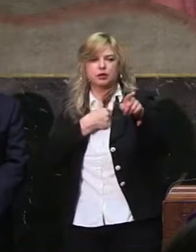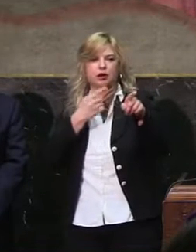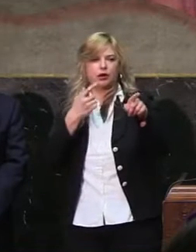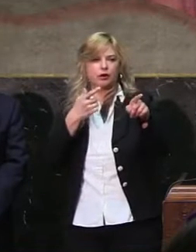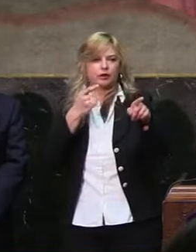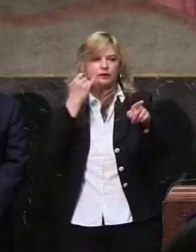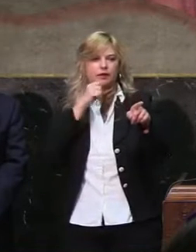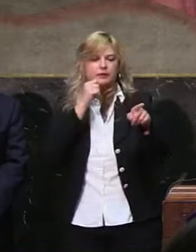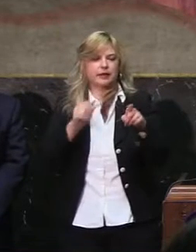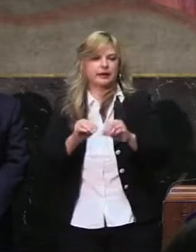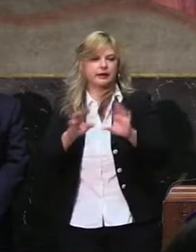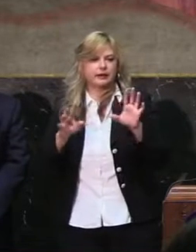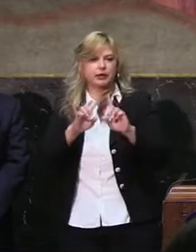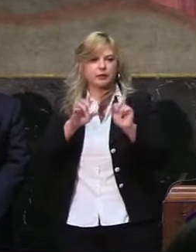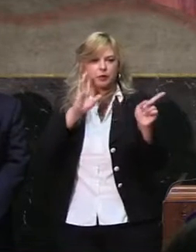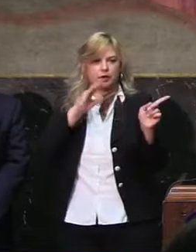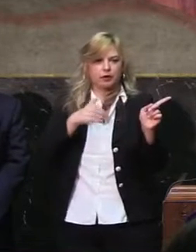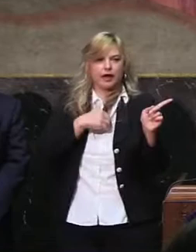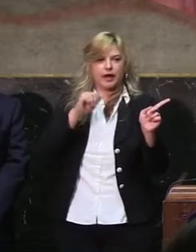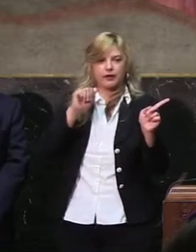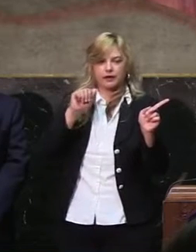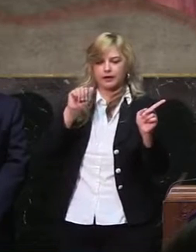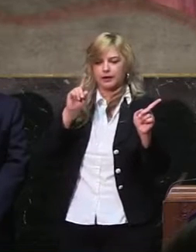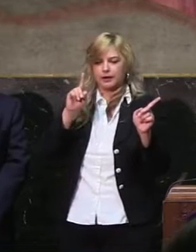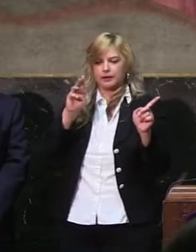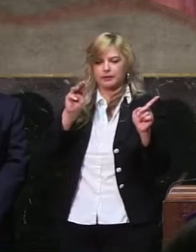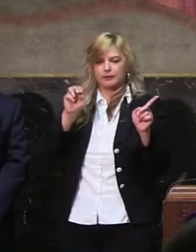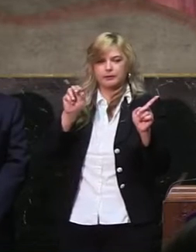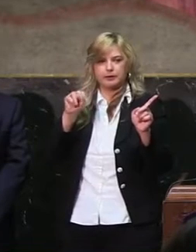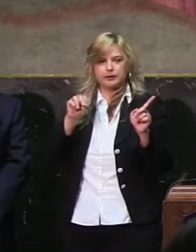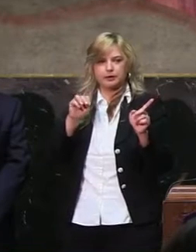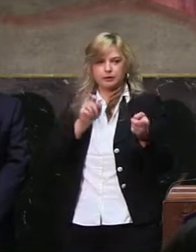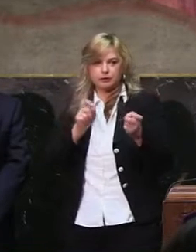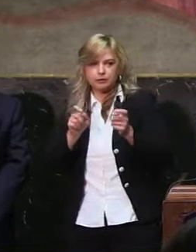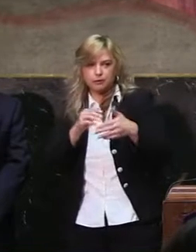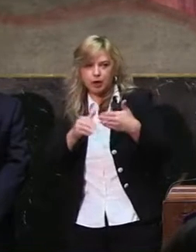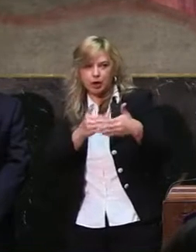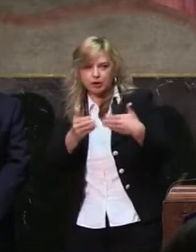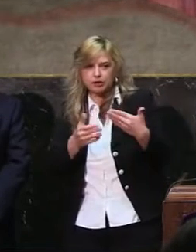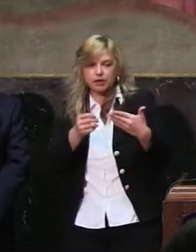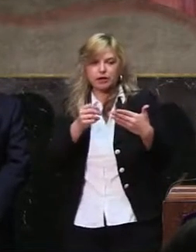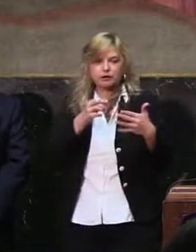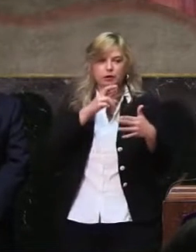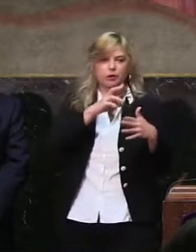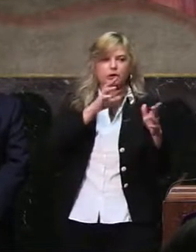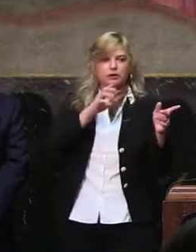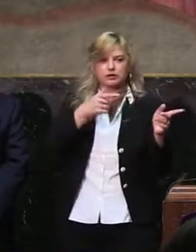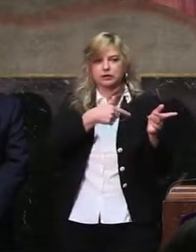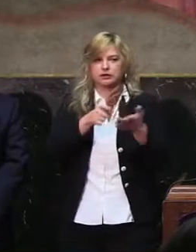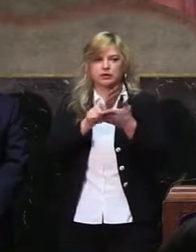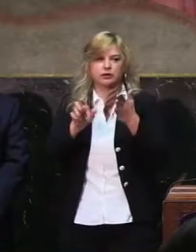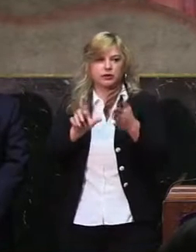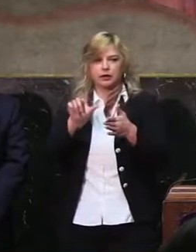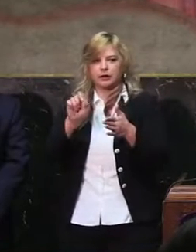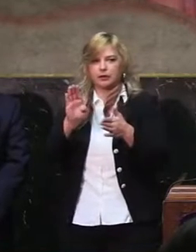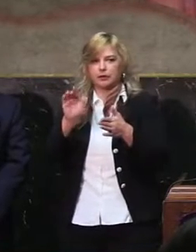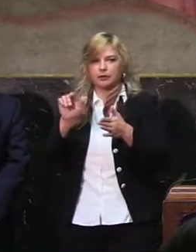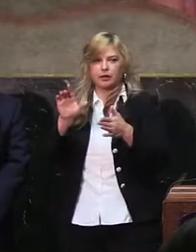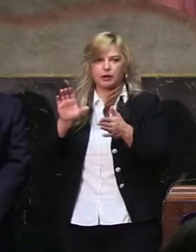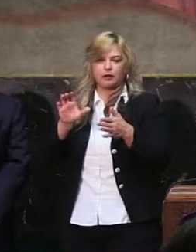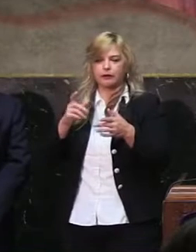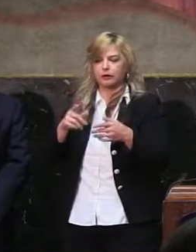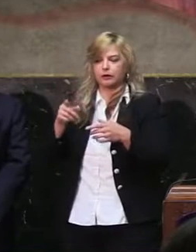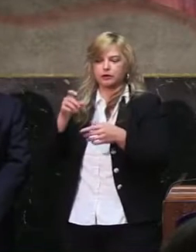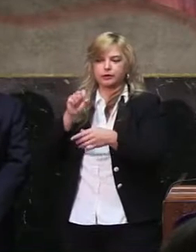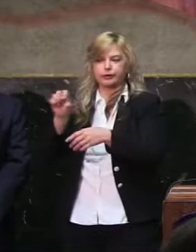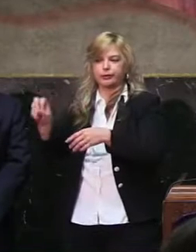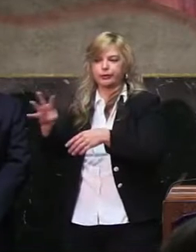[question from audience]